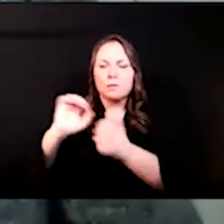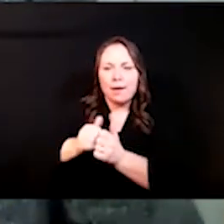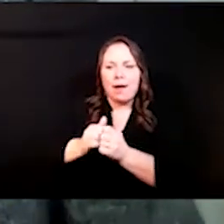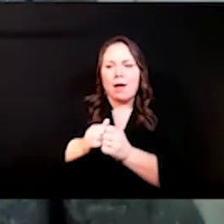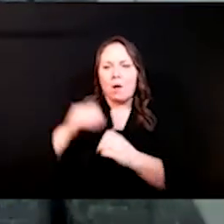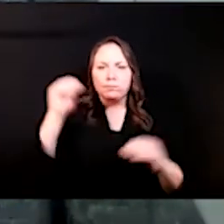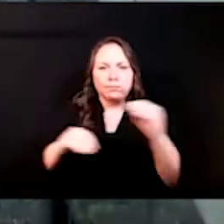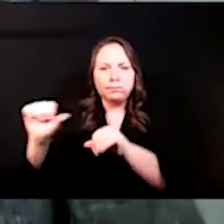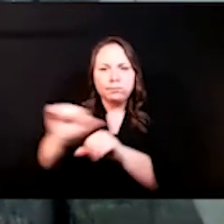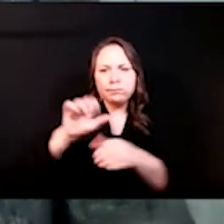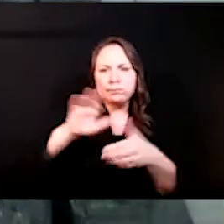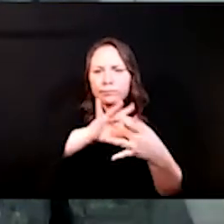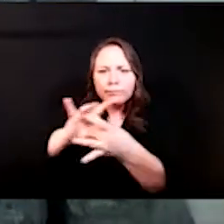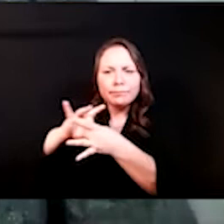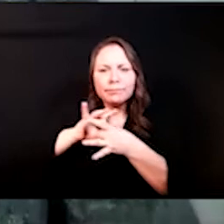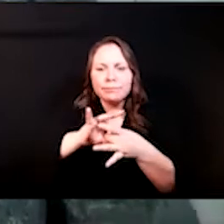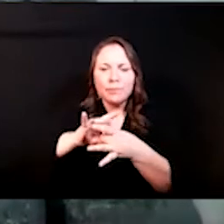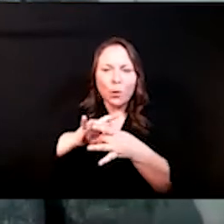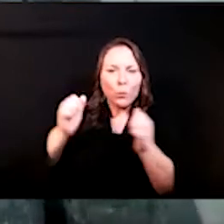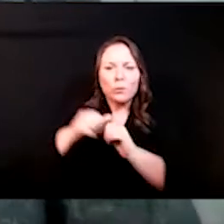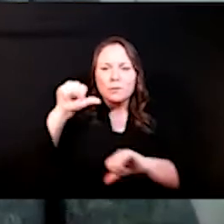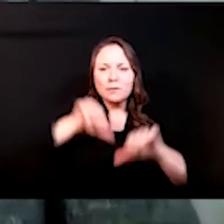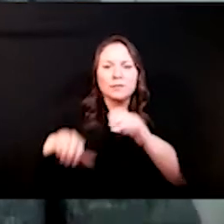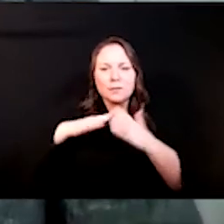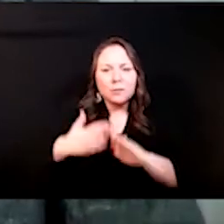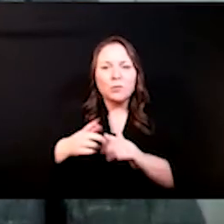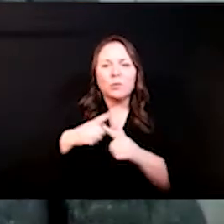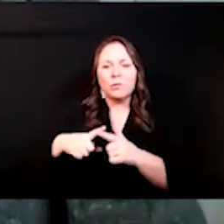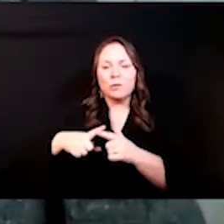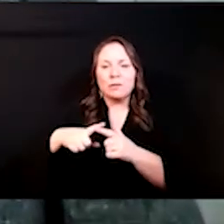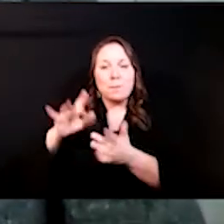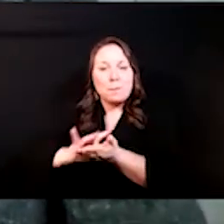COORDINATION, THE COLLABORATION ACROSS THE SCIENTIFIC COMMUNITY, THE FARM SUITAL INDUSTRY, TREMENDOUS